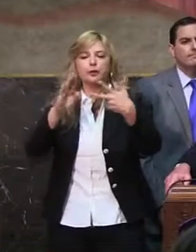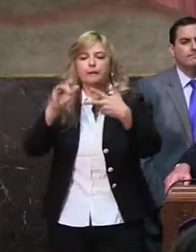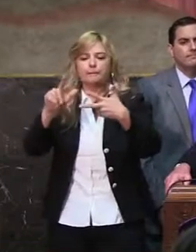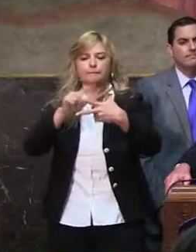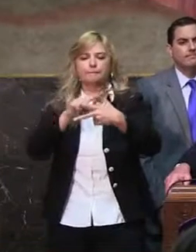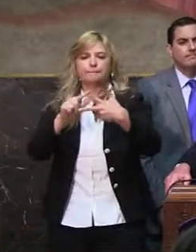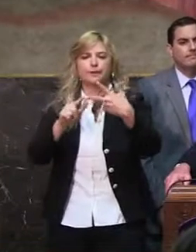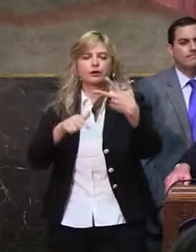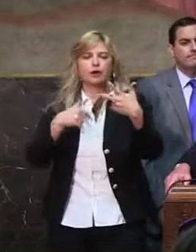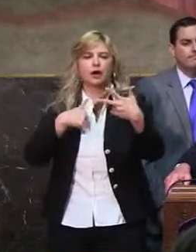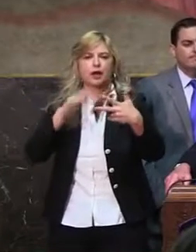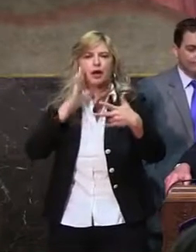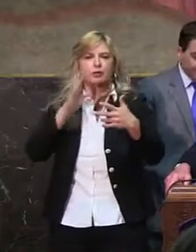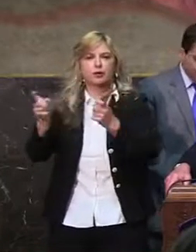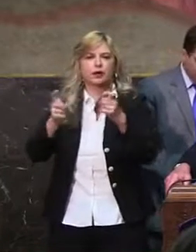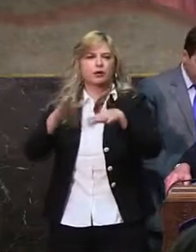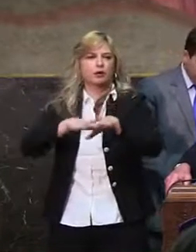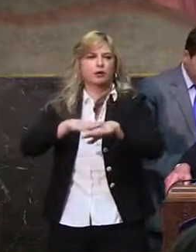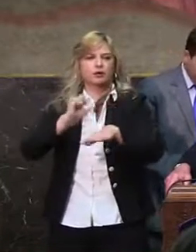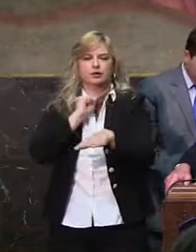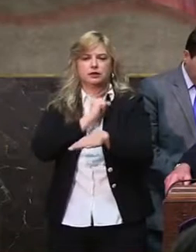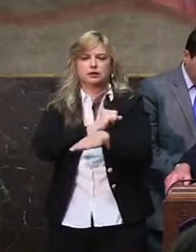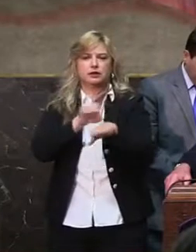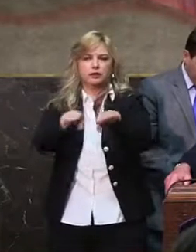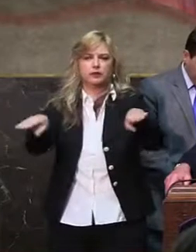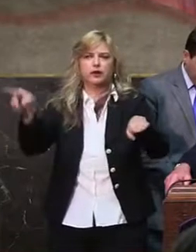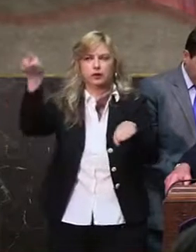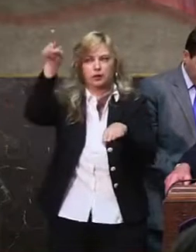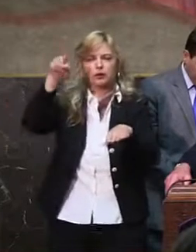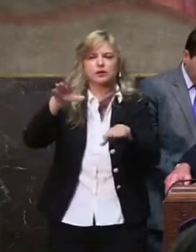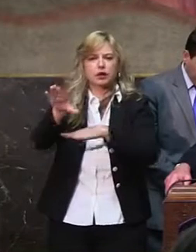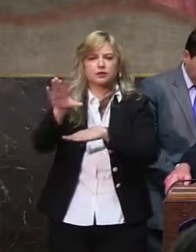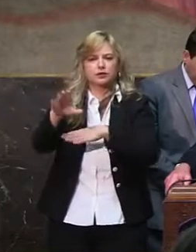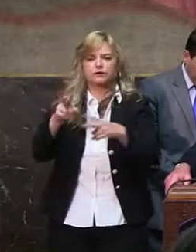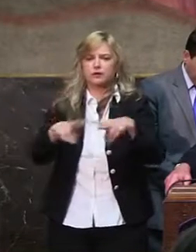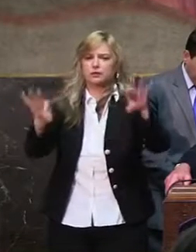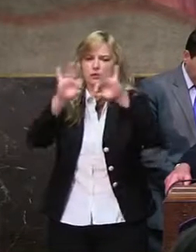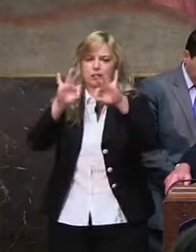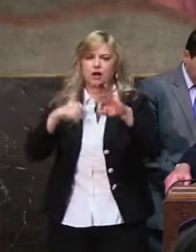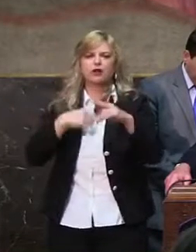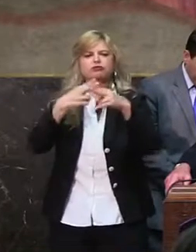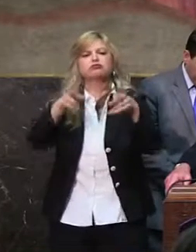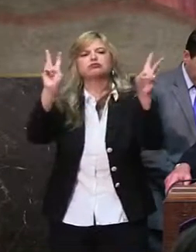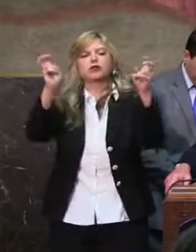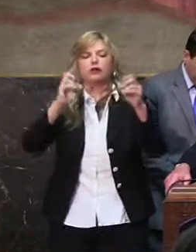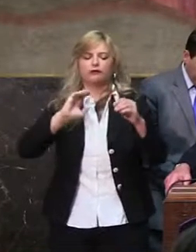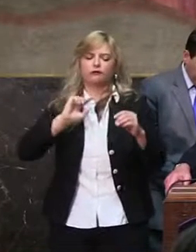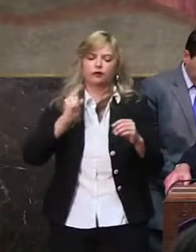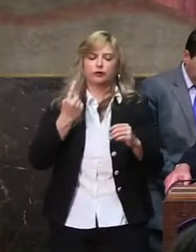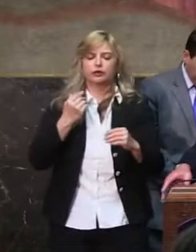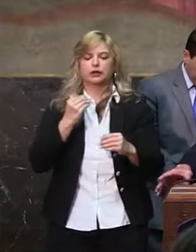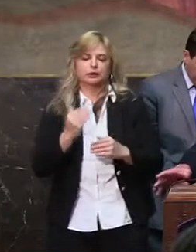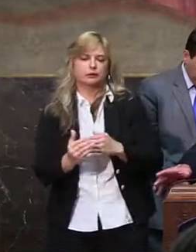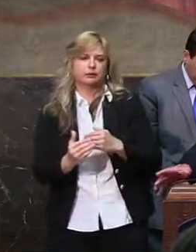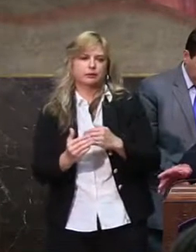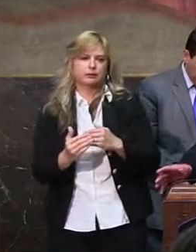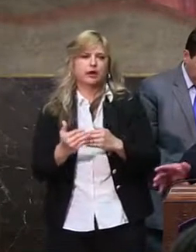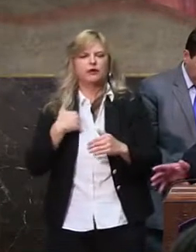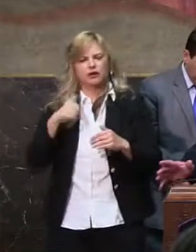Senate floor this afternoon or very important alcohol the first steps we had some other bills that come up but I think it's so important that we need to